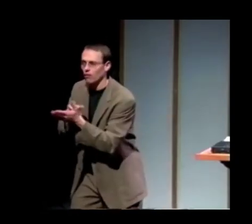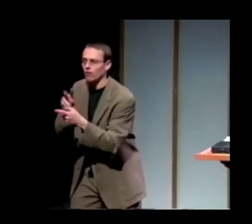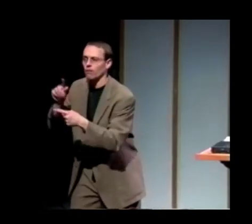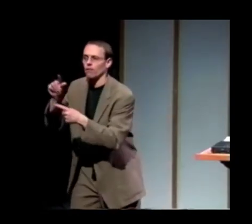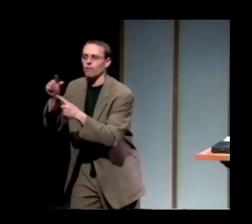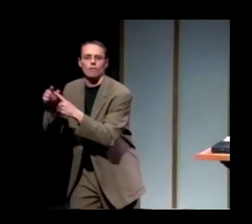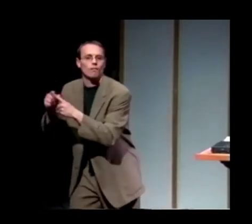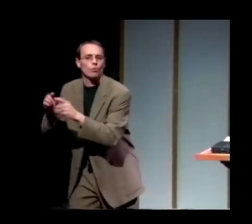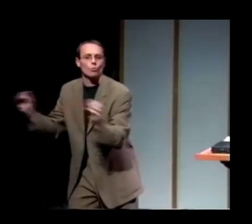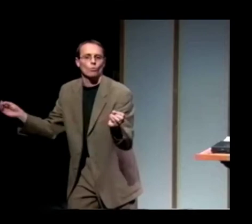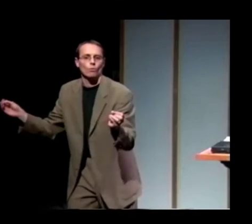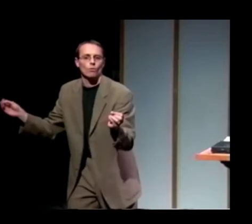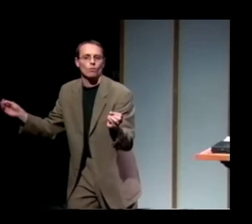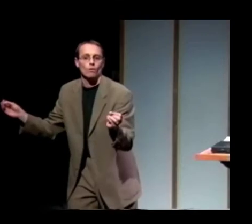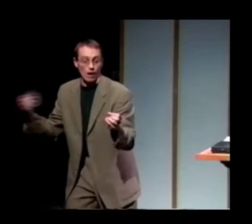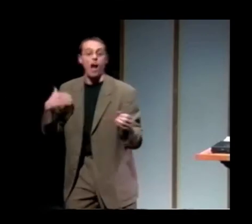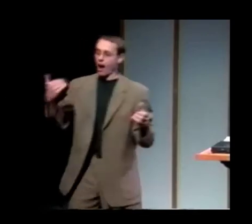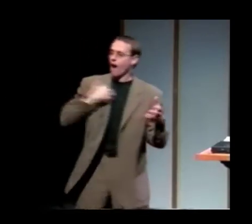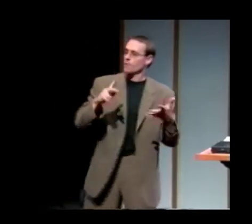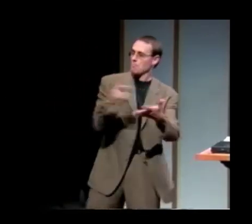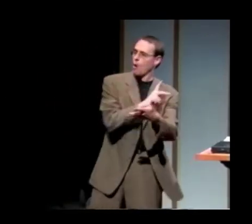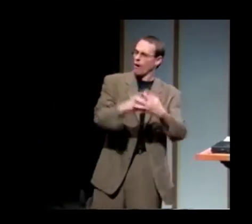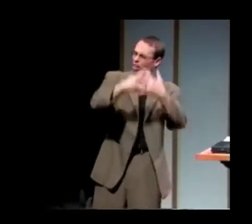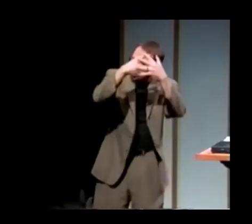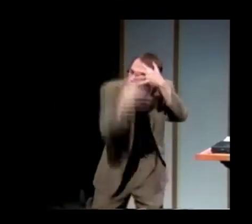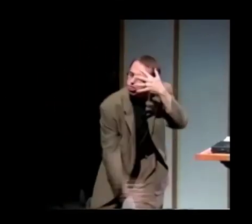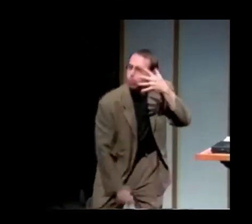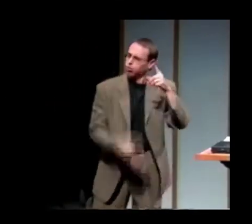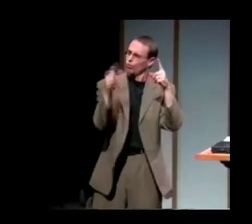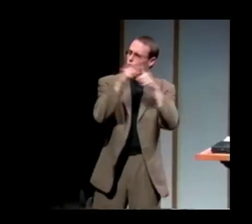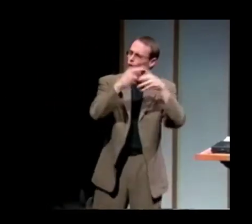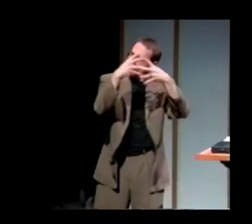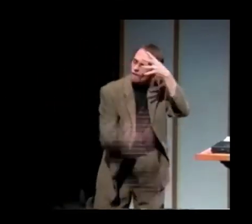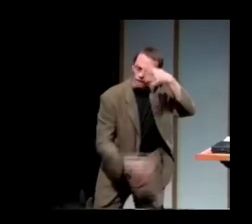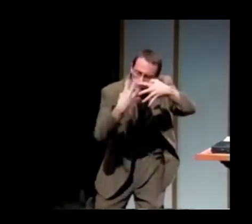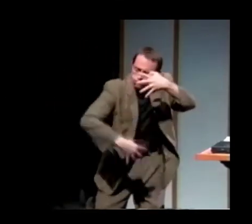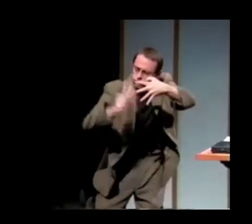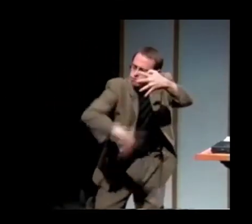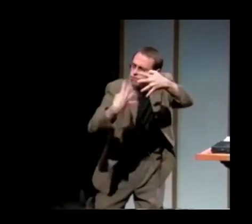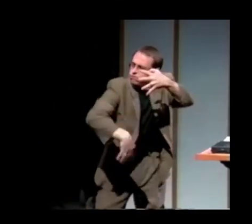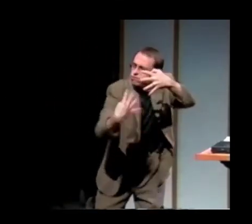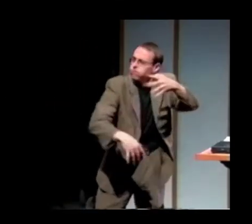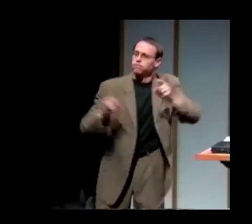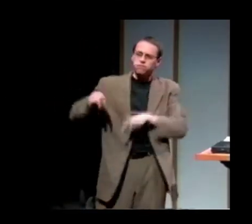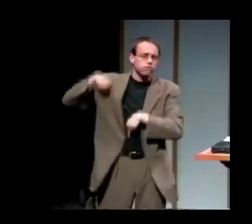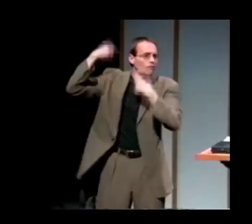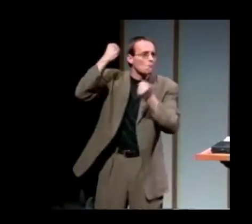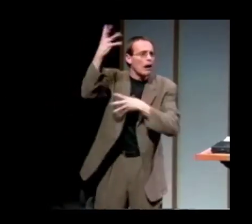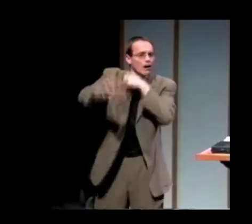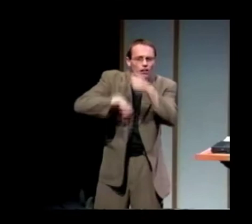HOW DO WE START? HOW DO WE--WITHOUT WORDS. I MEAN, HEARING POETRY HAS MANY, MANY, MANY POEMS